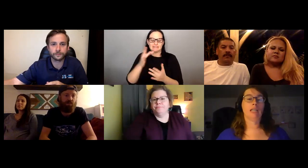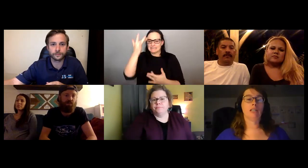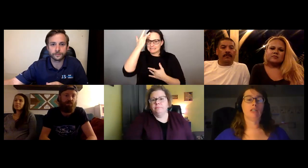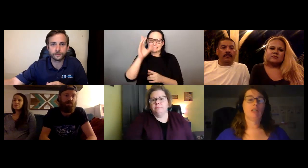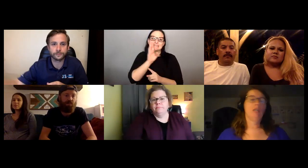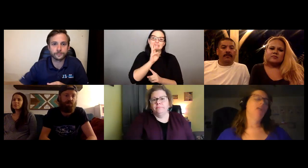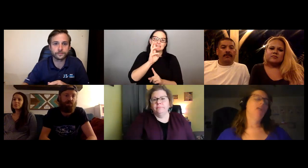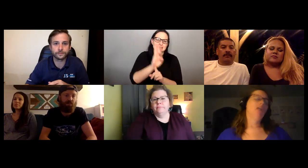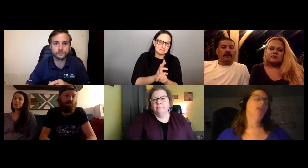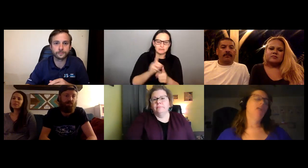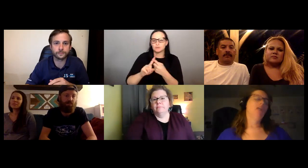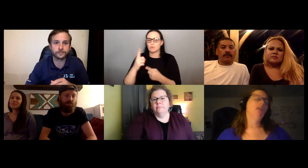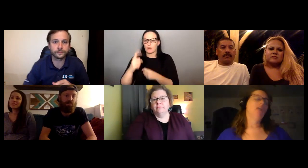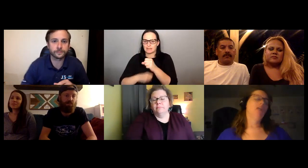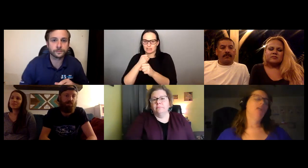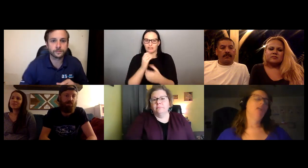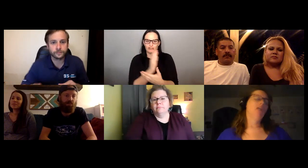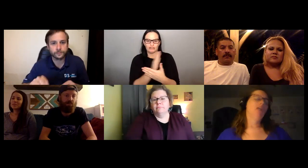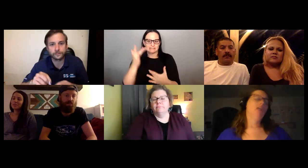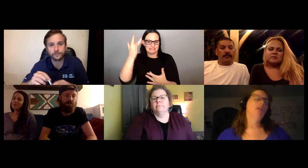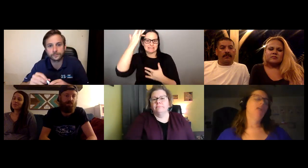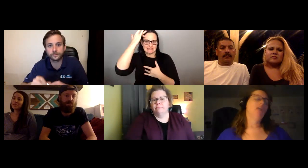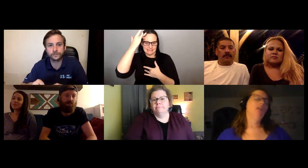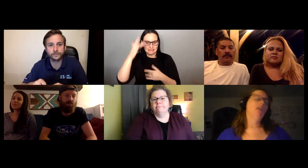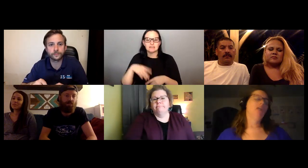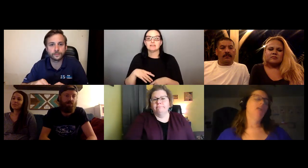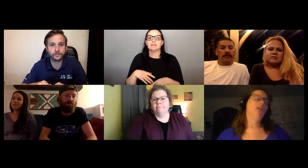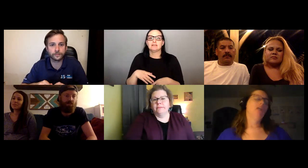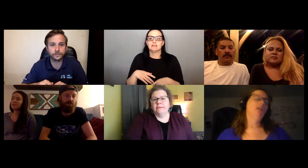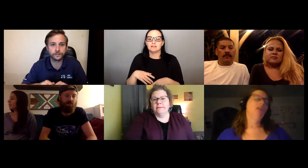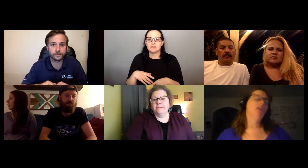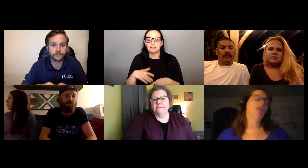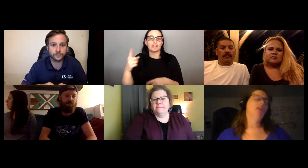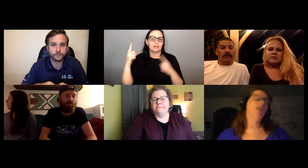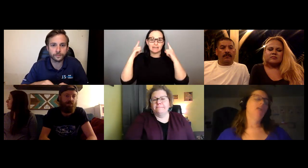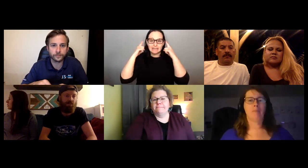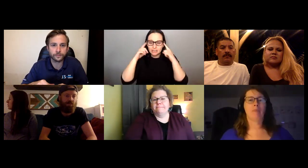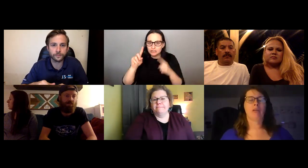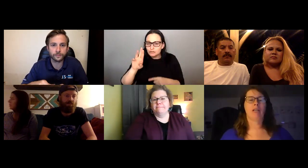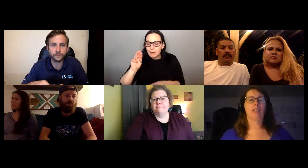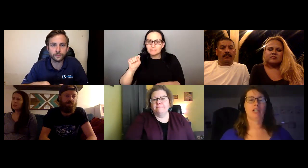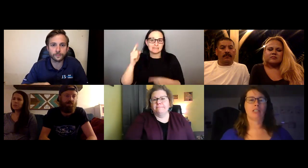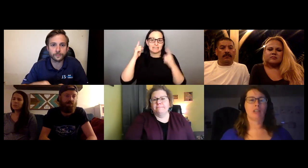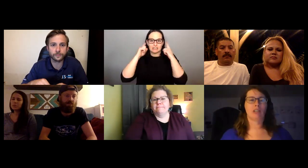age her ear